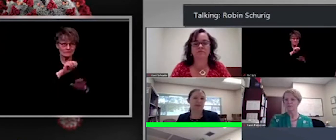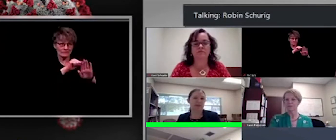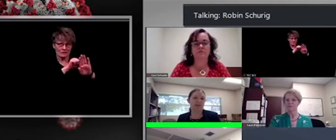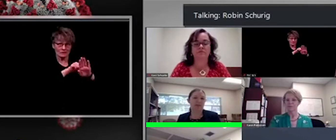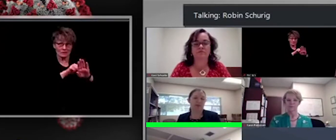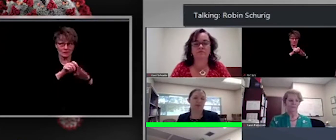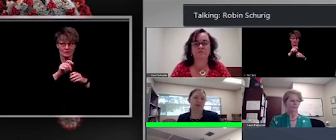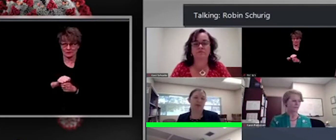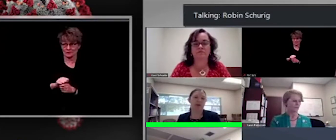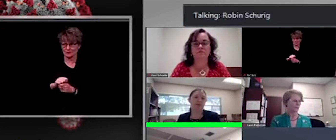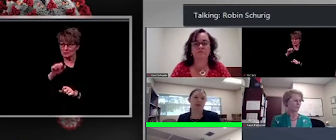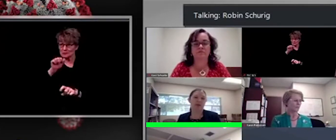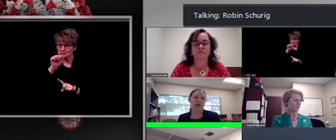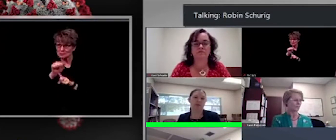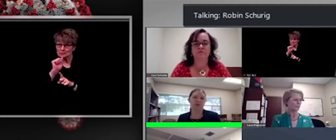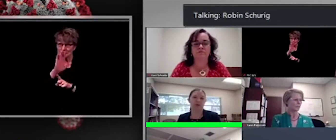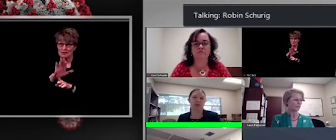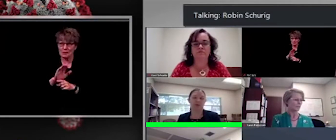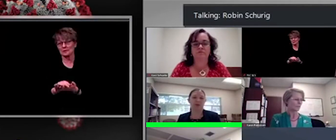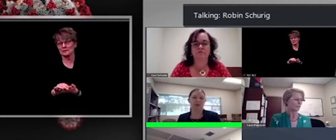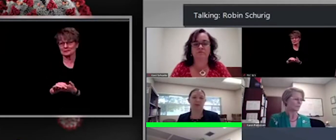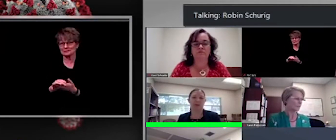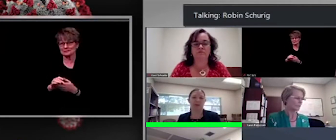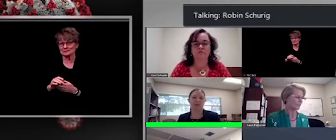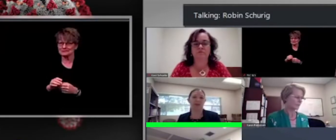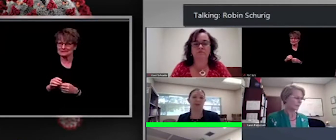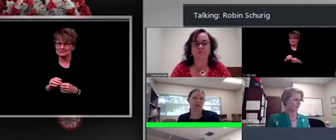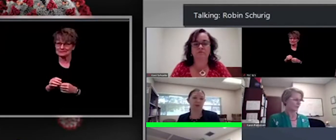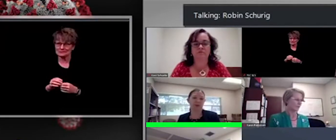of distancing between yourself and the other trick-or-treaters, as well as the people answering